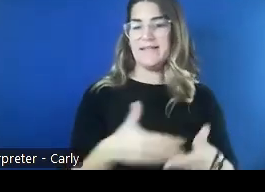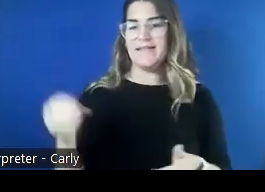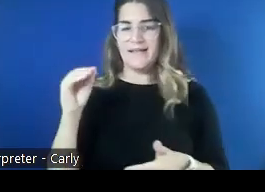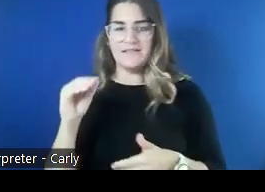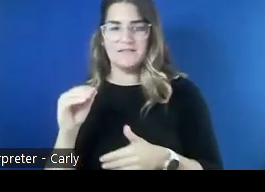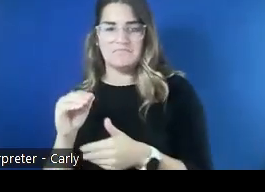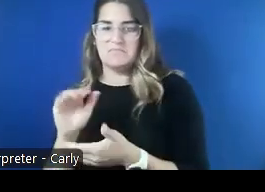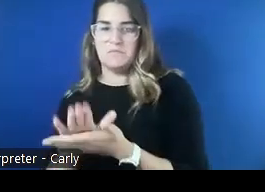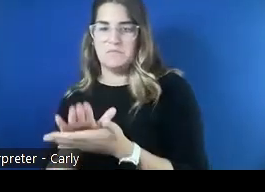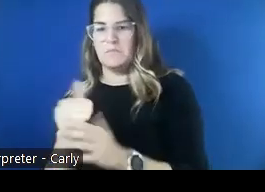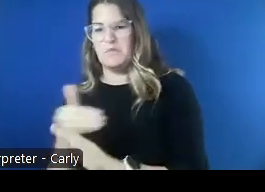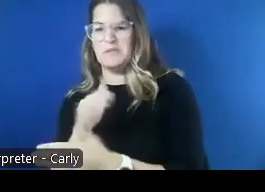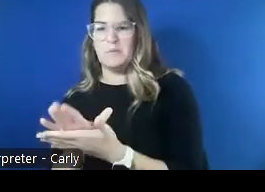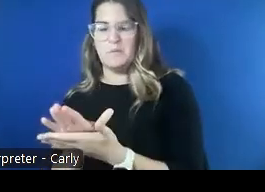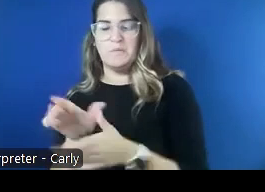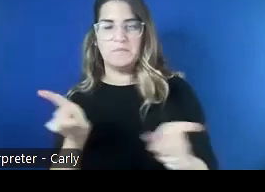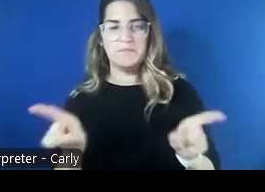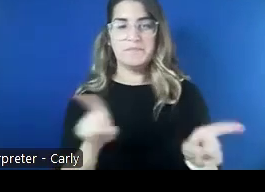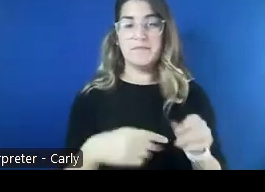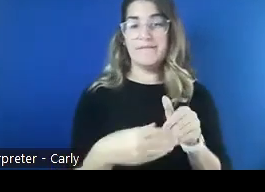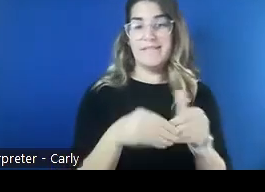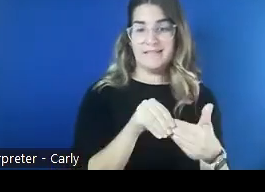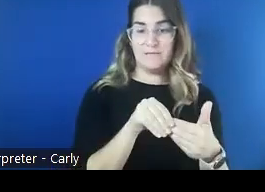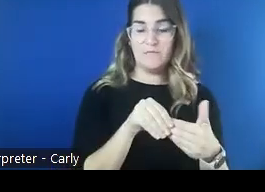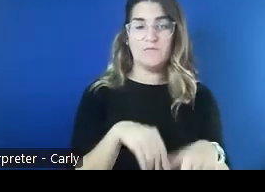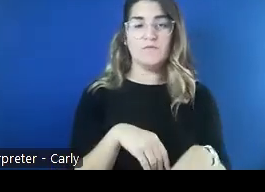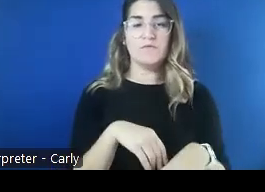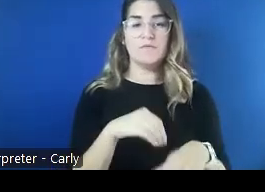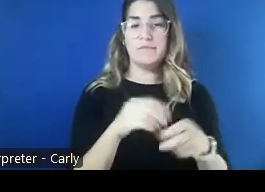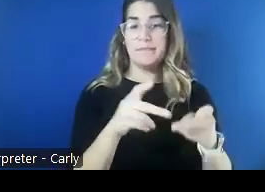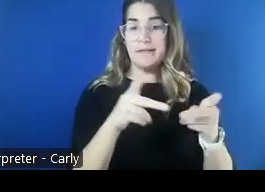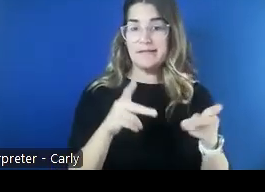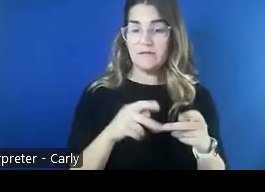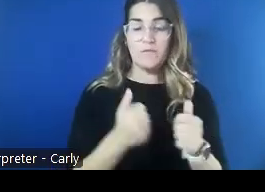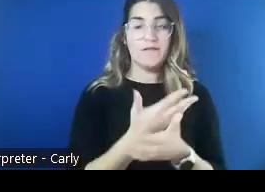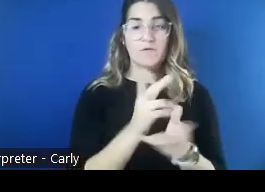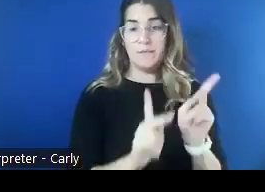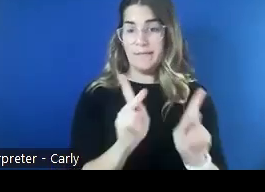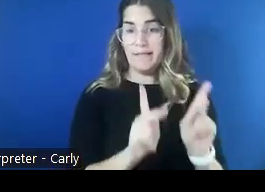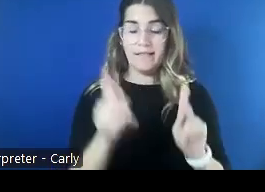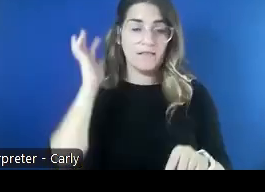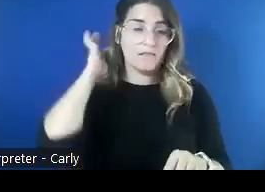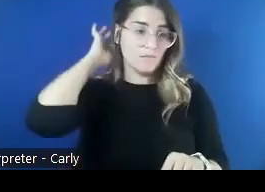categories so flexible like being in in places or being with new people comfort so things